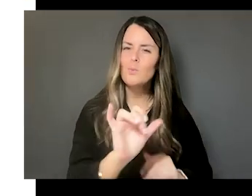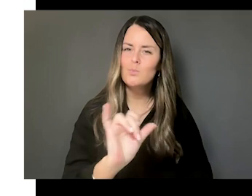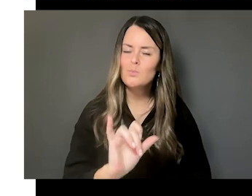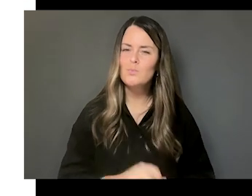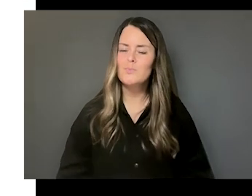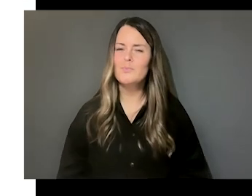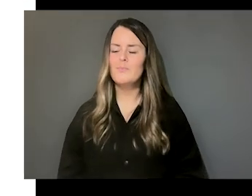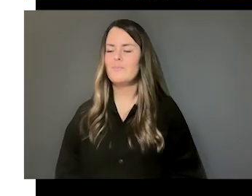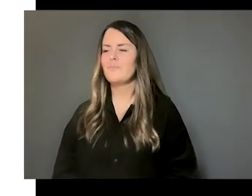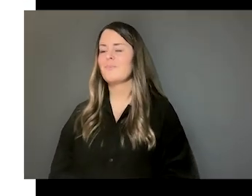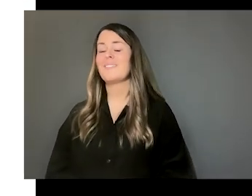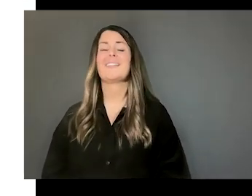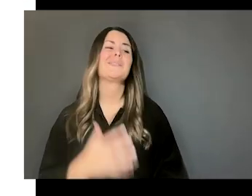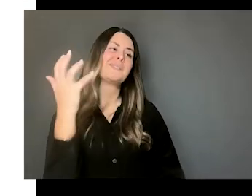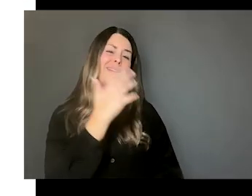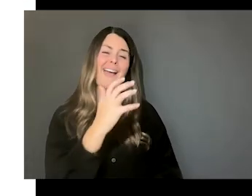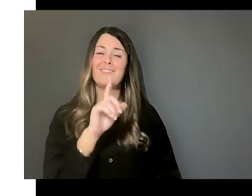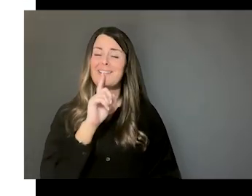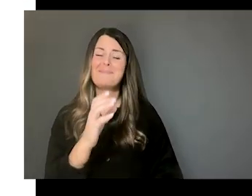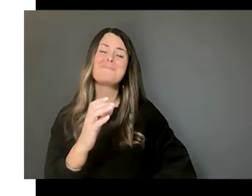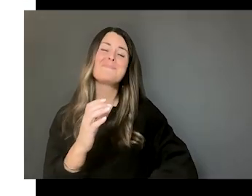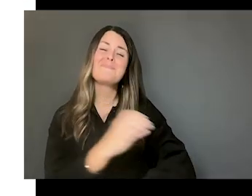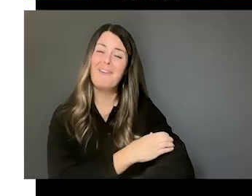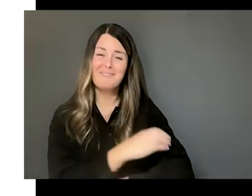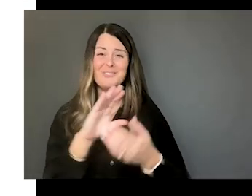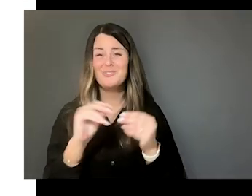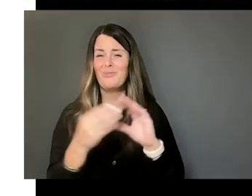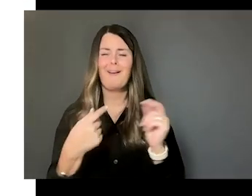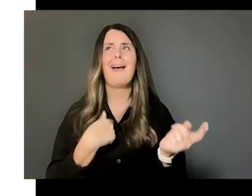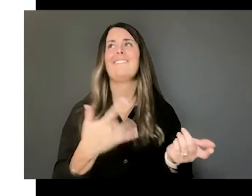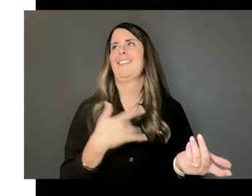Wow, such powerful stories. Like, I could literally stay here all night and just let you tell me